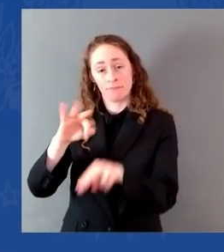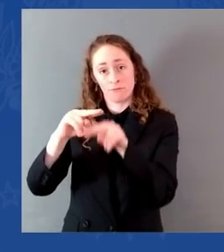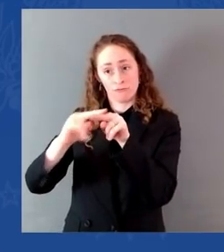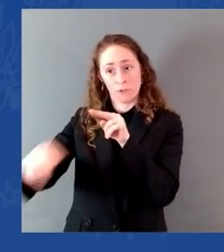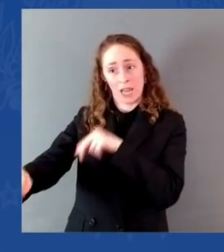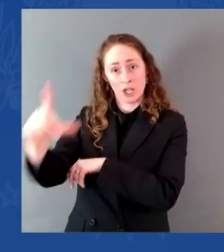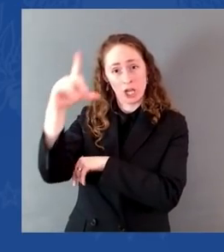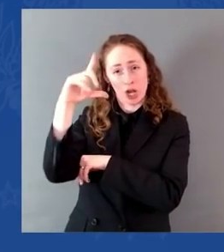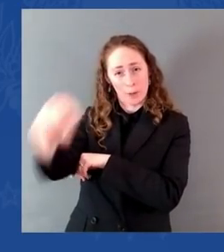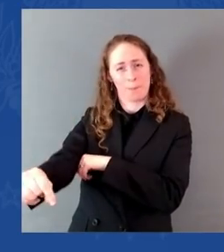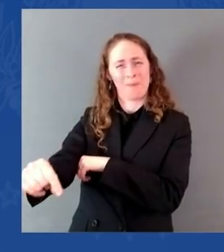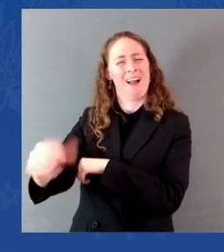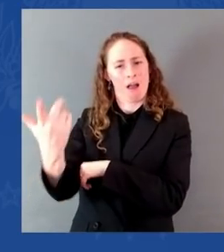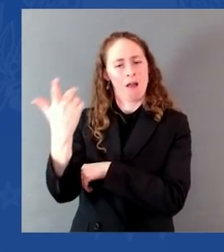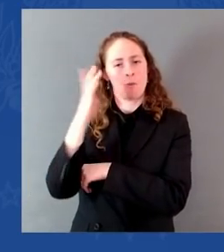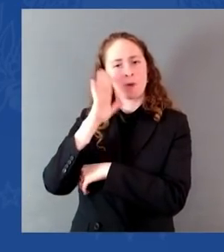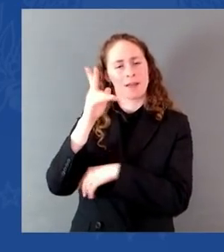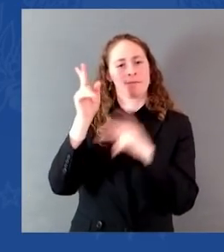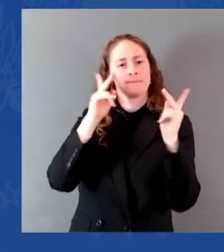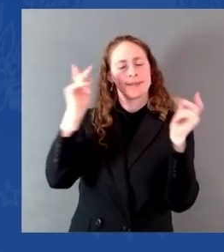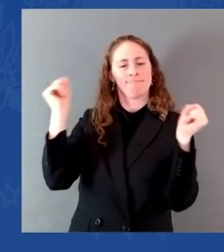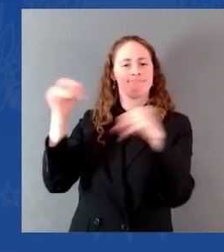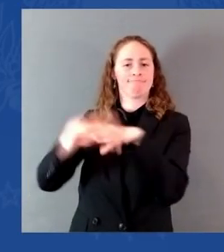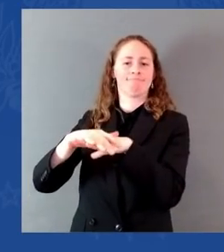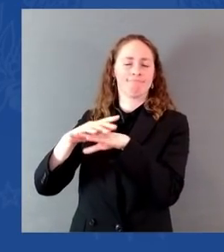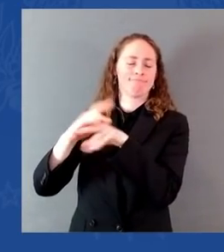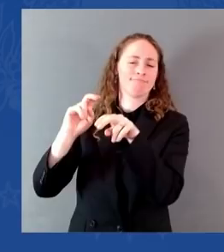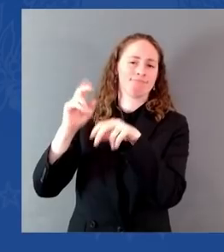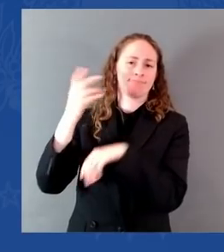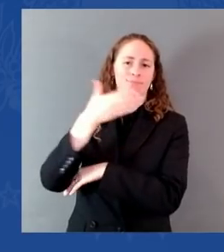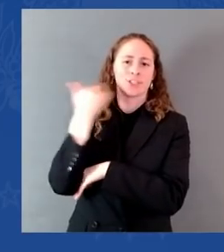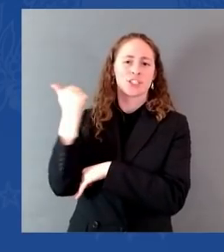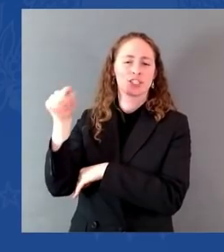But secondly, it's going to save, over time, millions of barrels of oil --